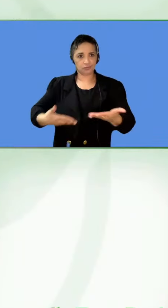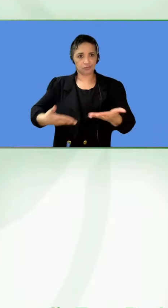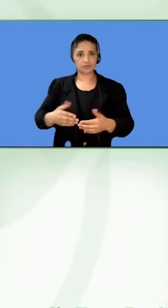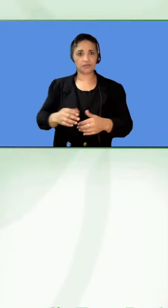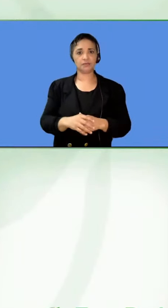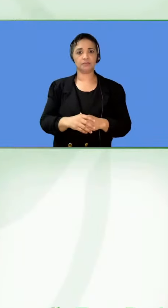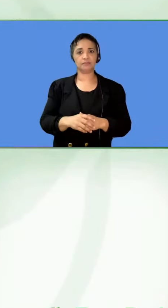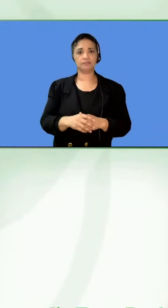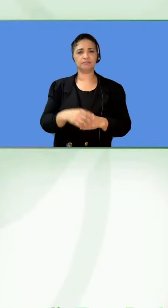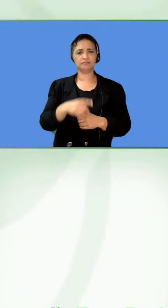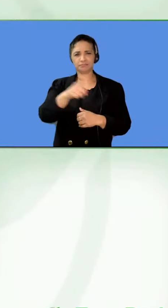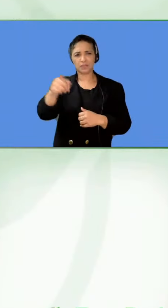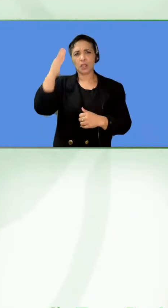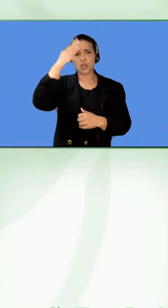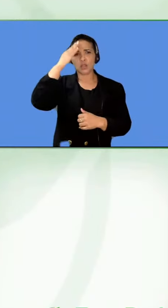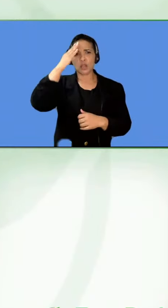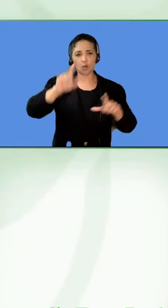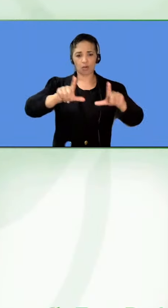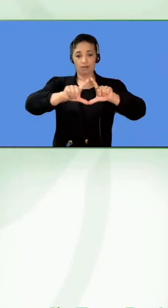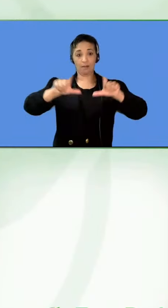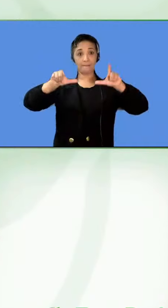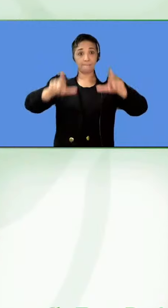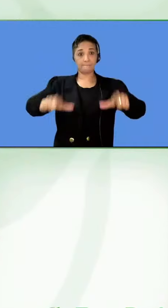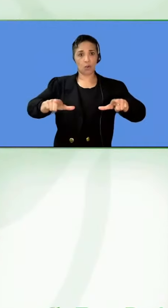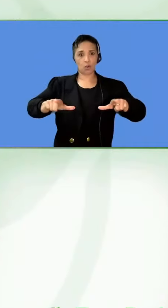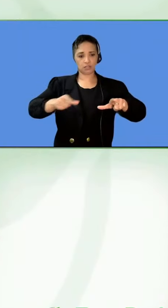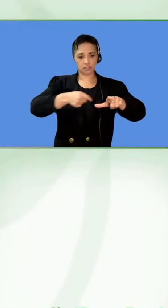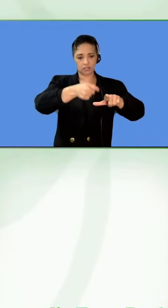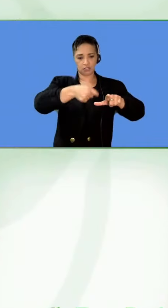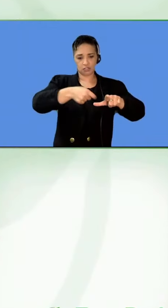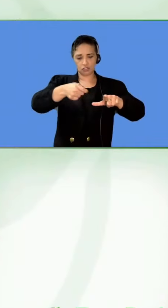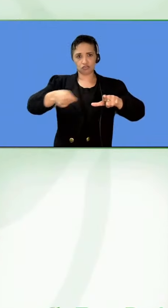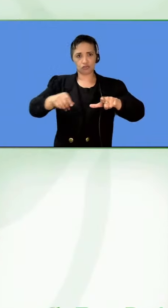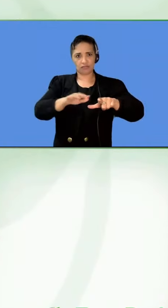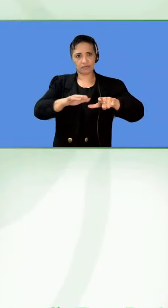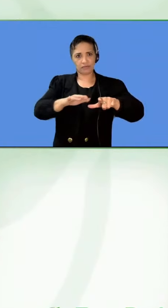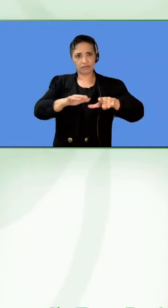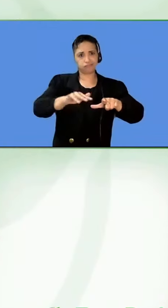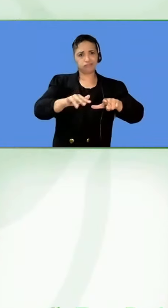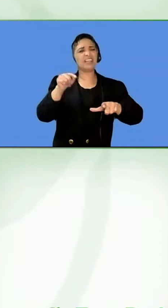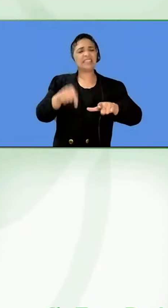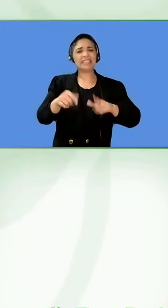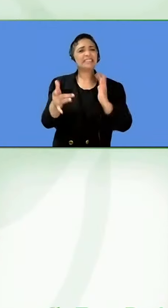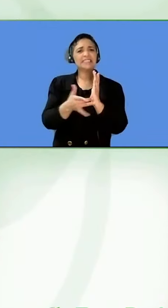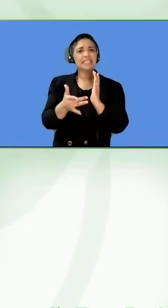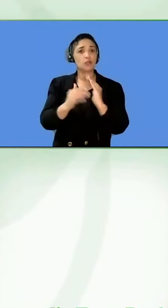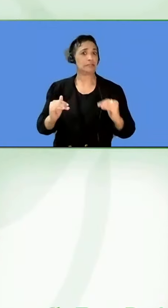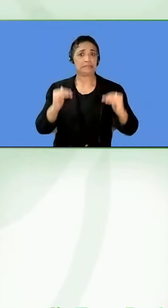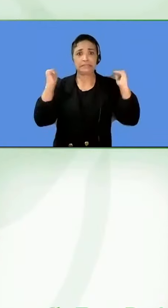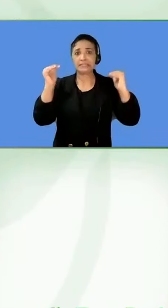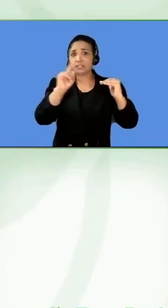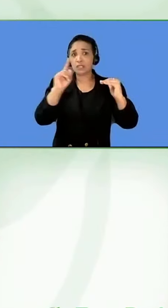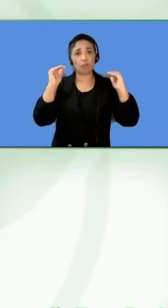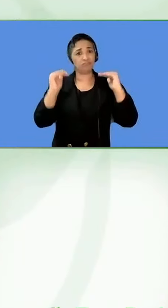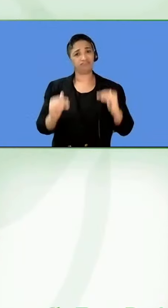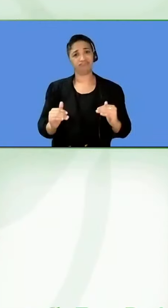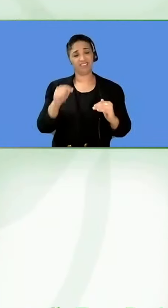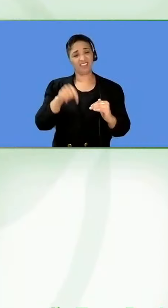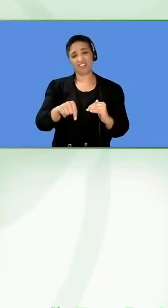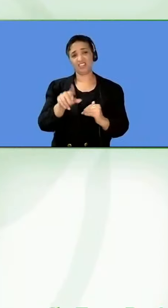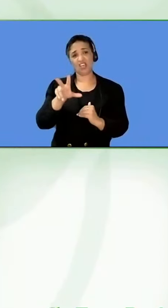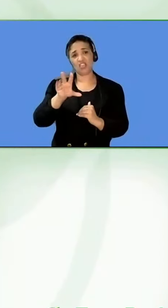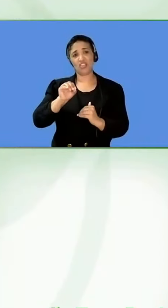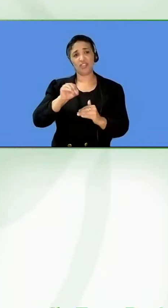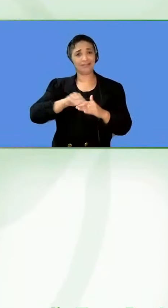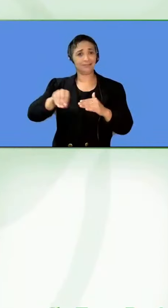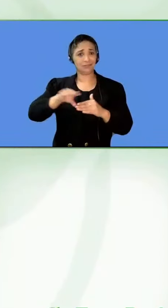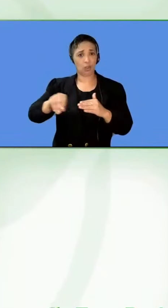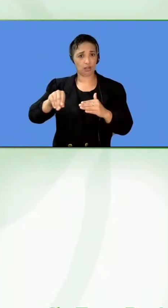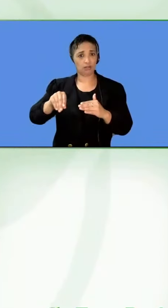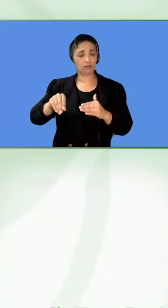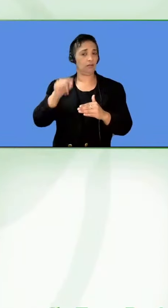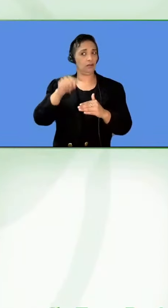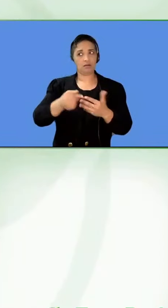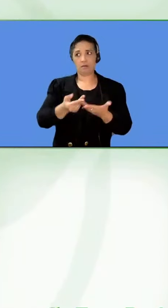It's a low-tech piece of technology, costs about 30 bucks and we use of all our statistics